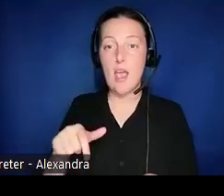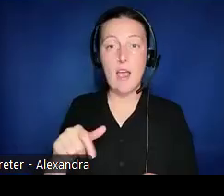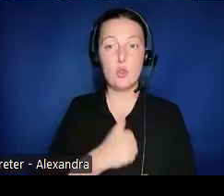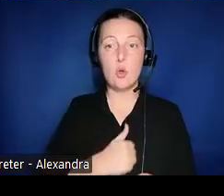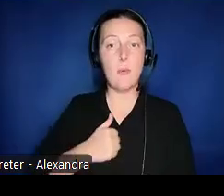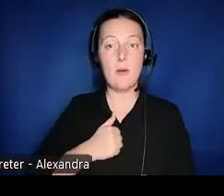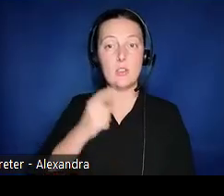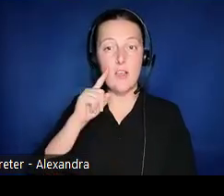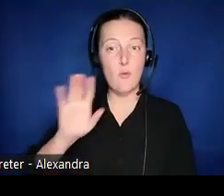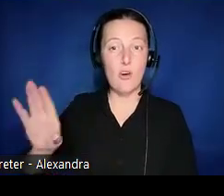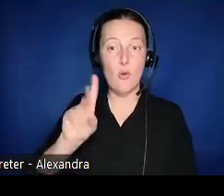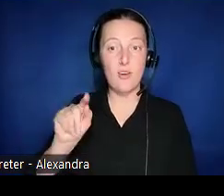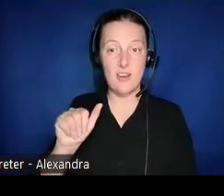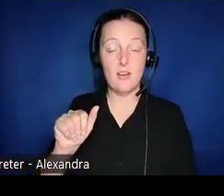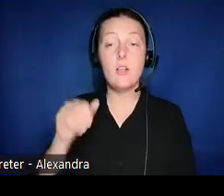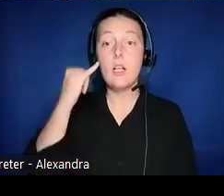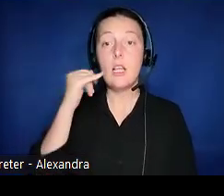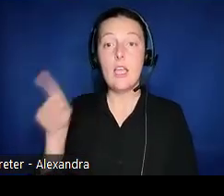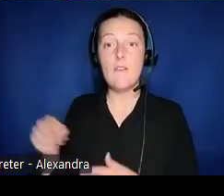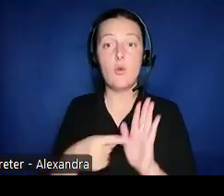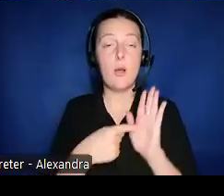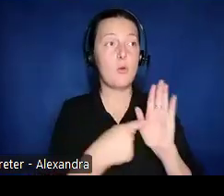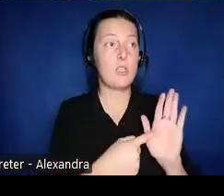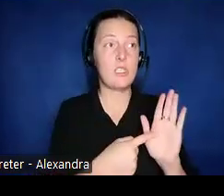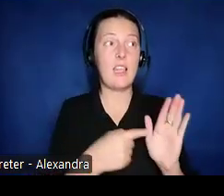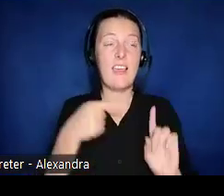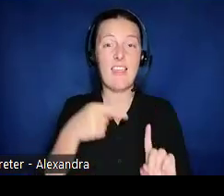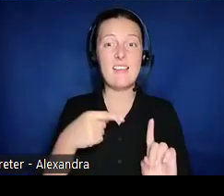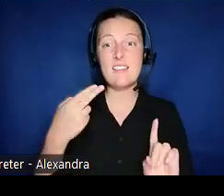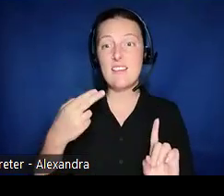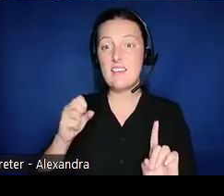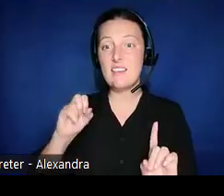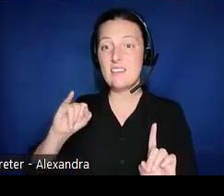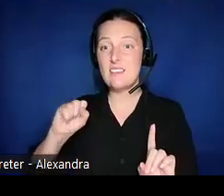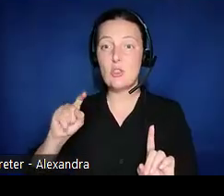you come to us and the histogram is like a little bit non-normal um or maybe there are some missing